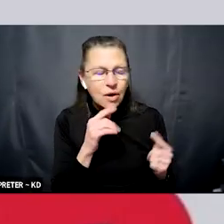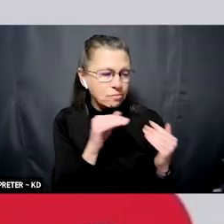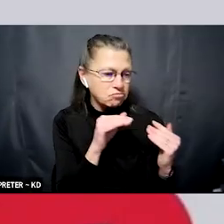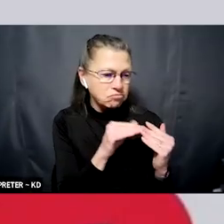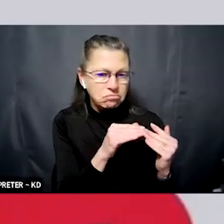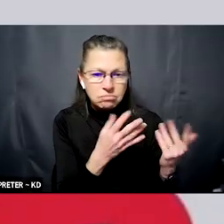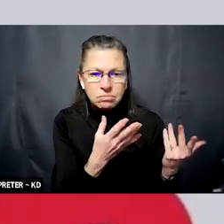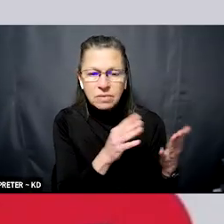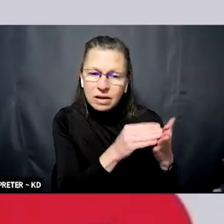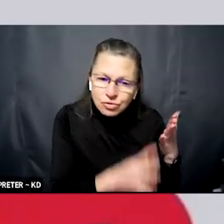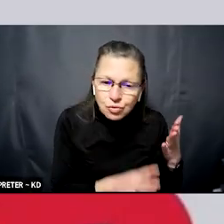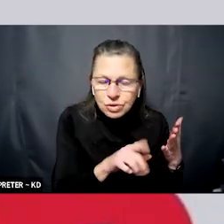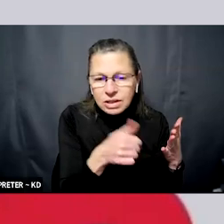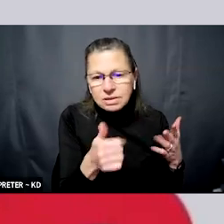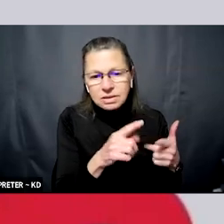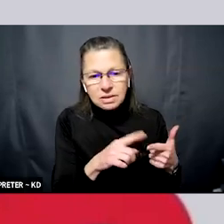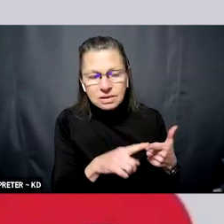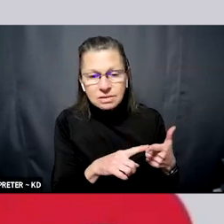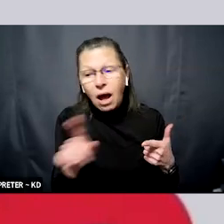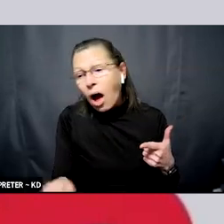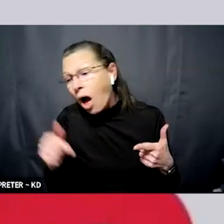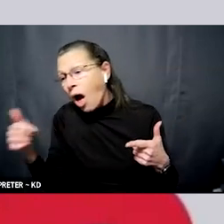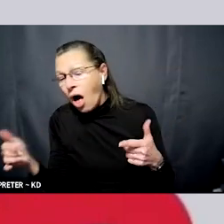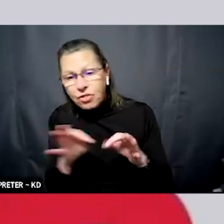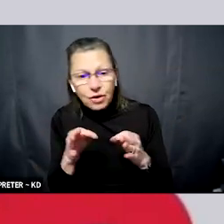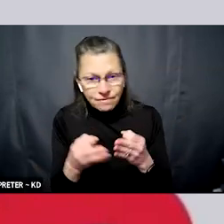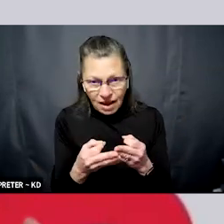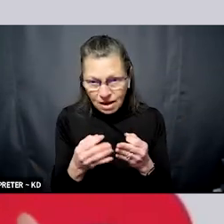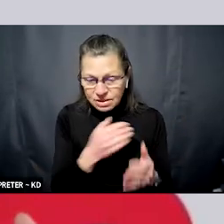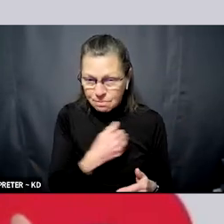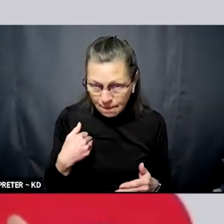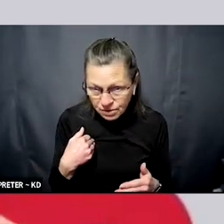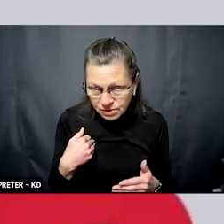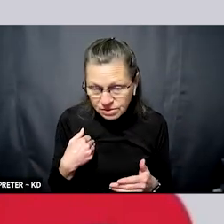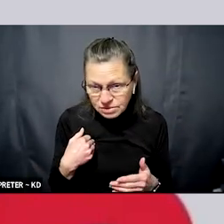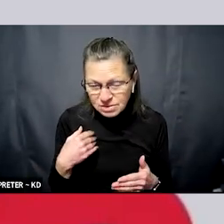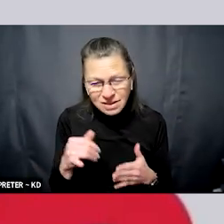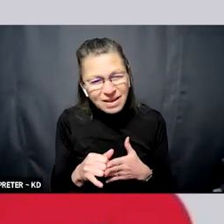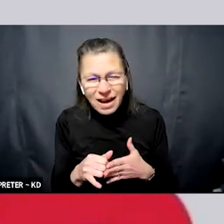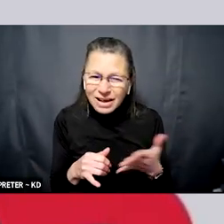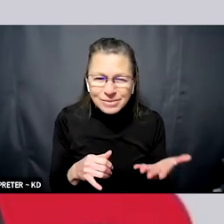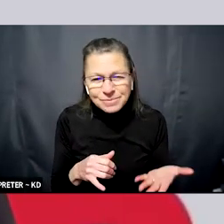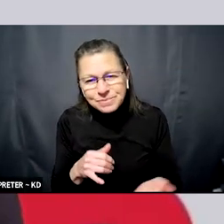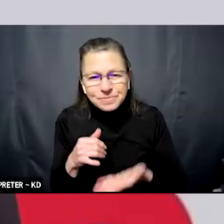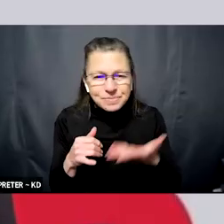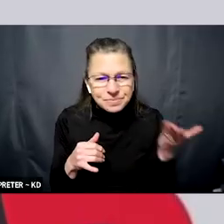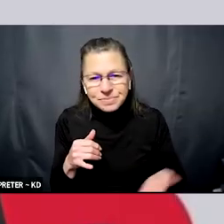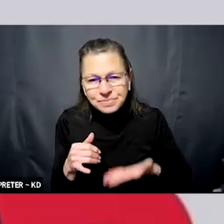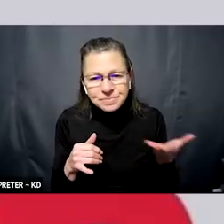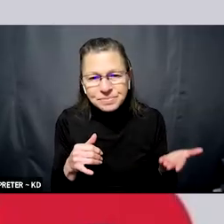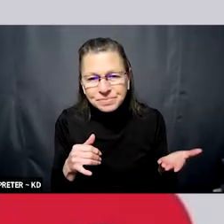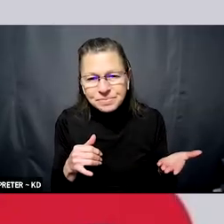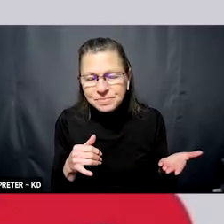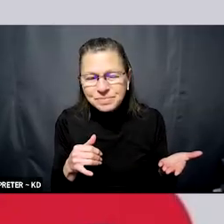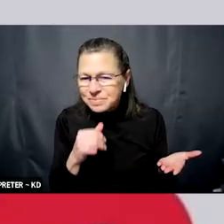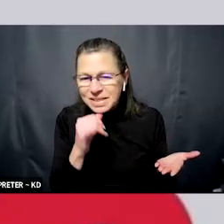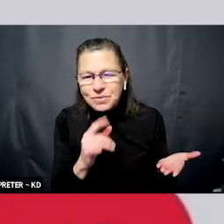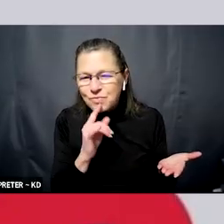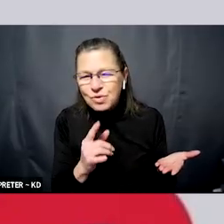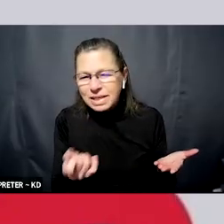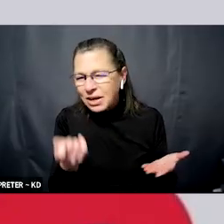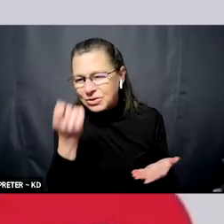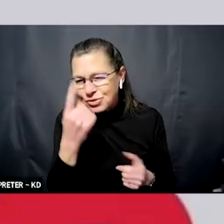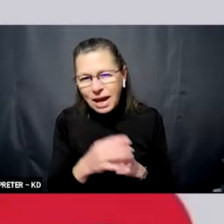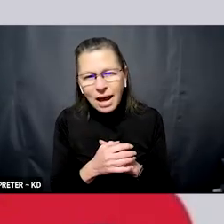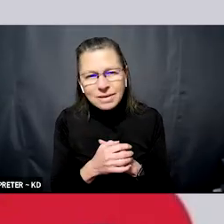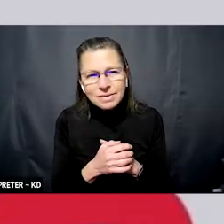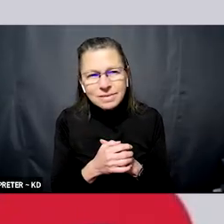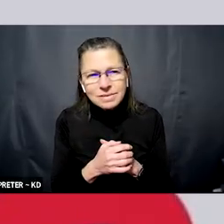from family members who were not immediate, that did not understand. And so there were a lot of